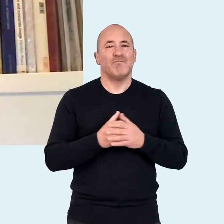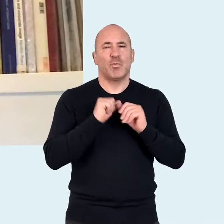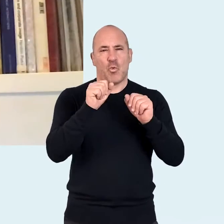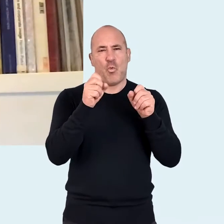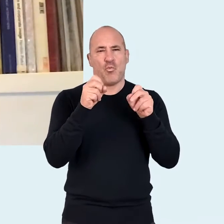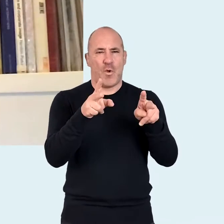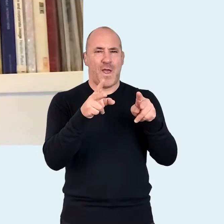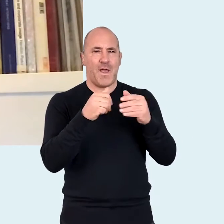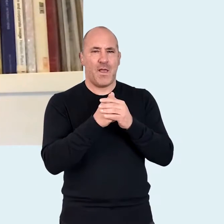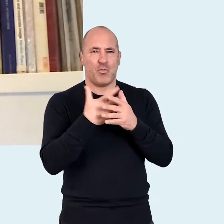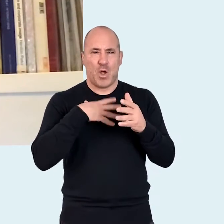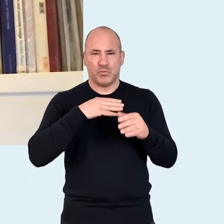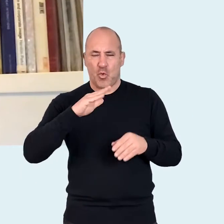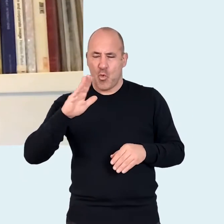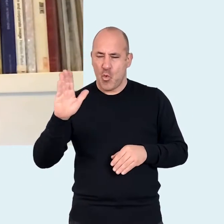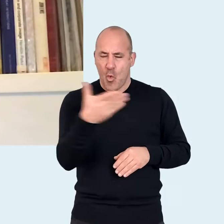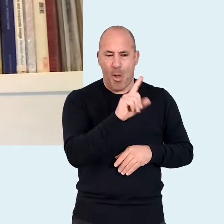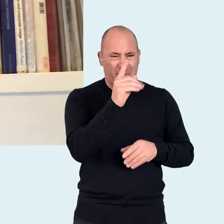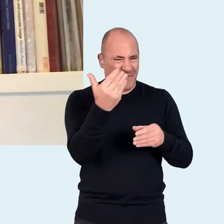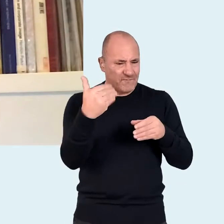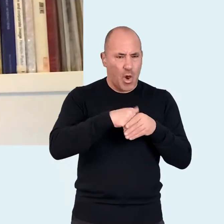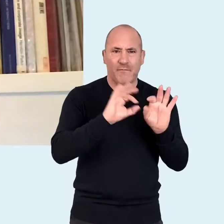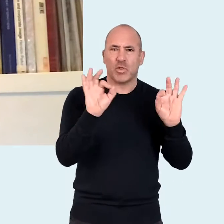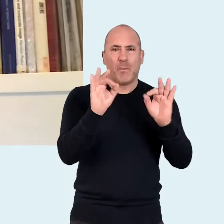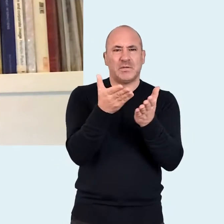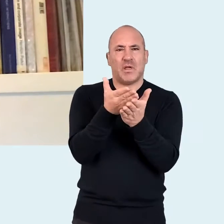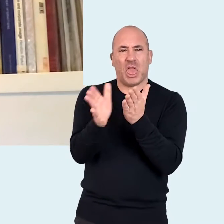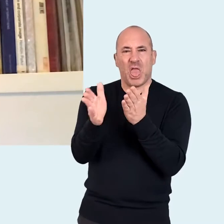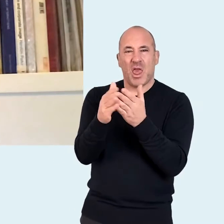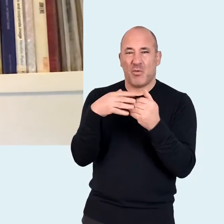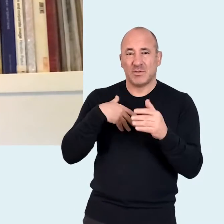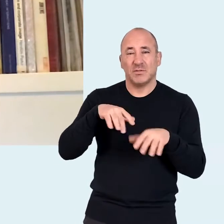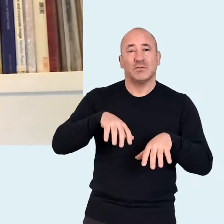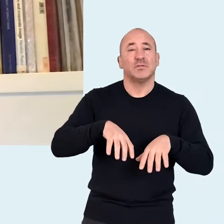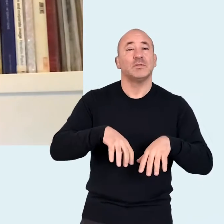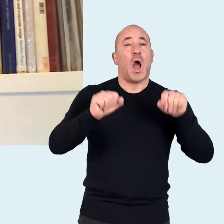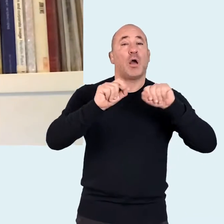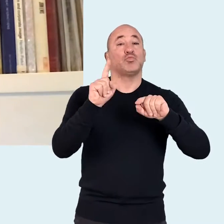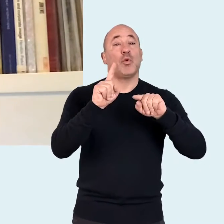In terms of thinking about your approach to make sure that you're not excluding people,